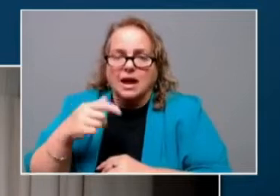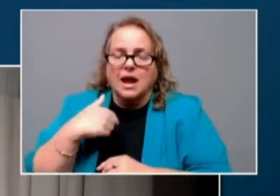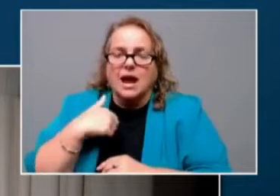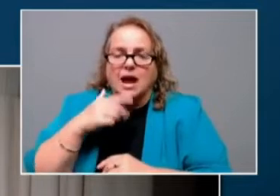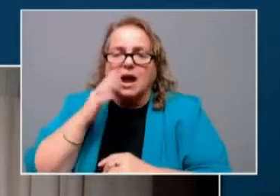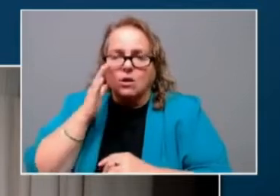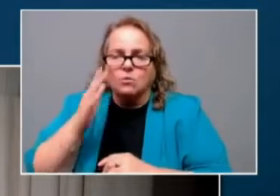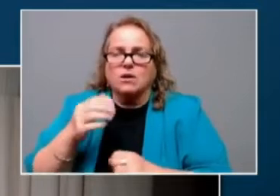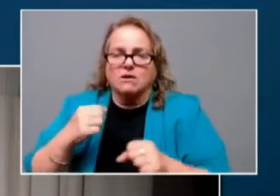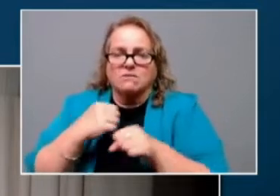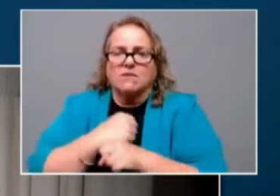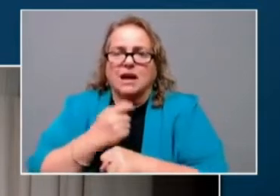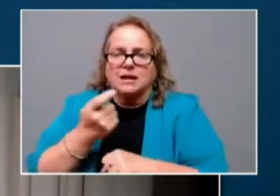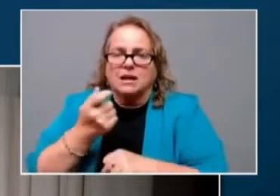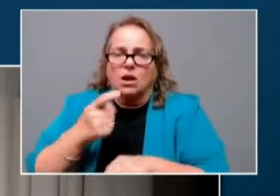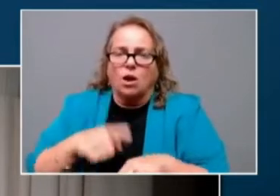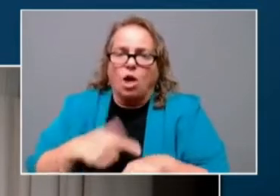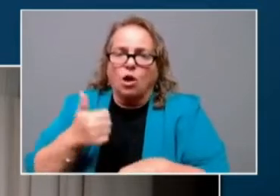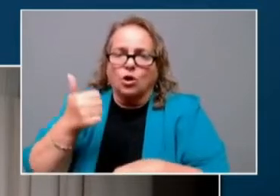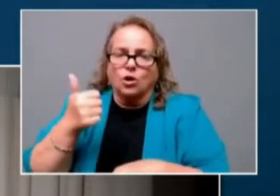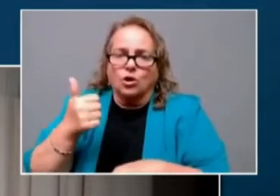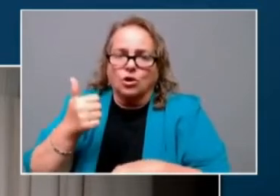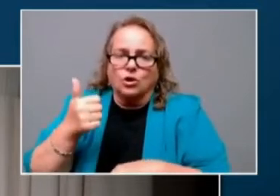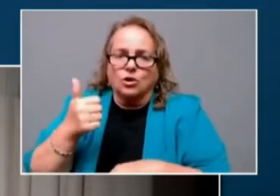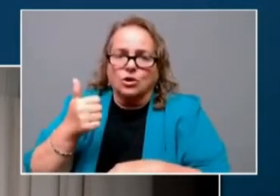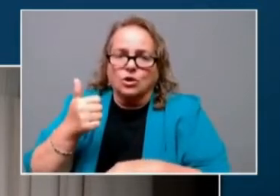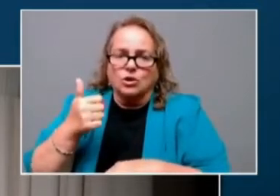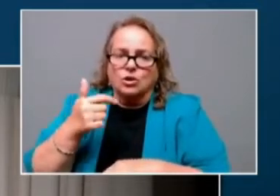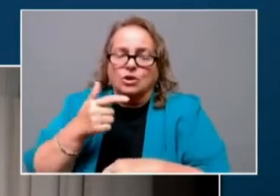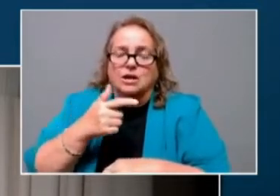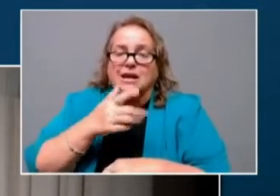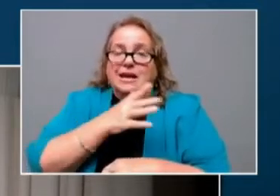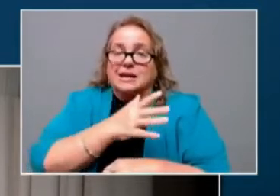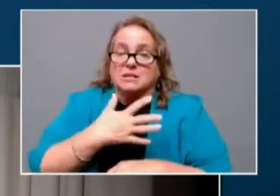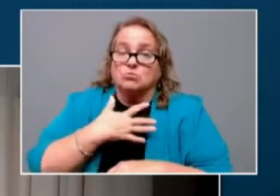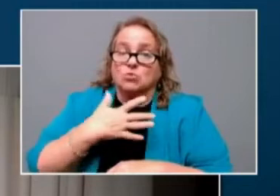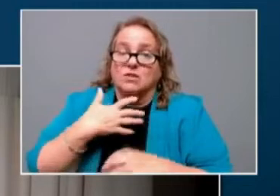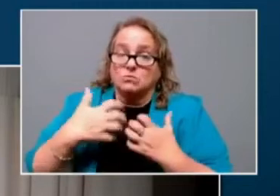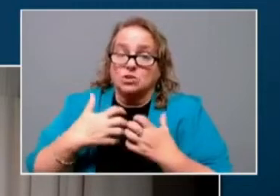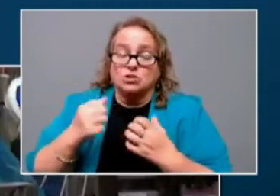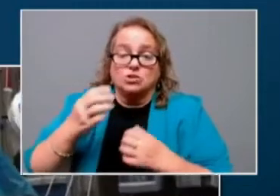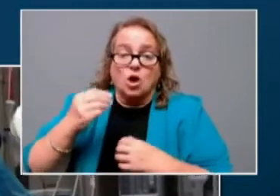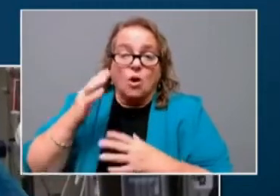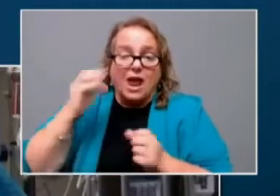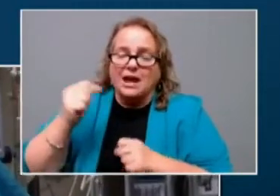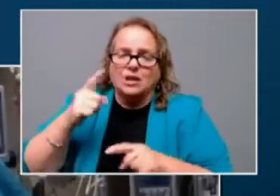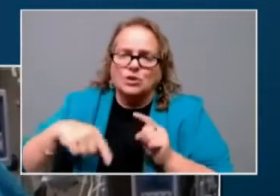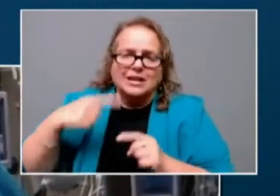So his body type was so loud she couldn't really hear what he was saying. So I said what do you want me to what you want to tell your wife? Um He could